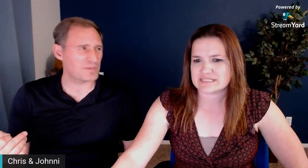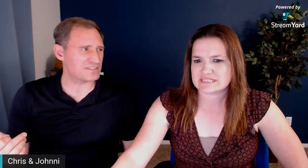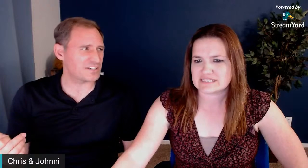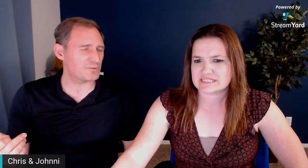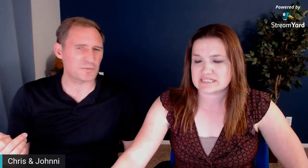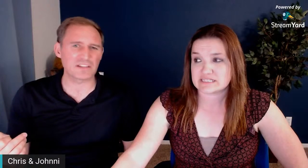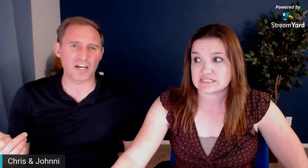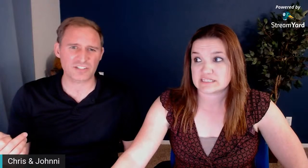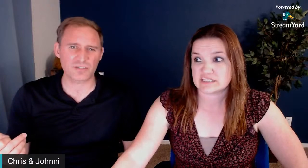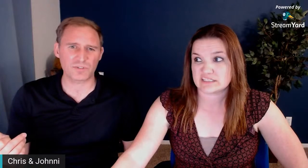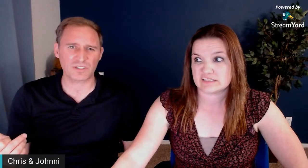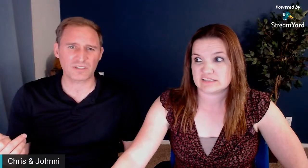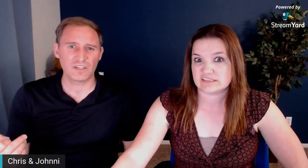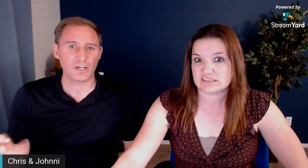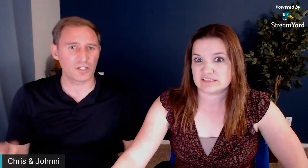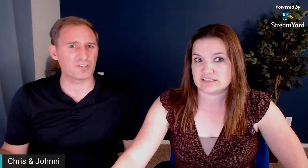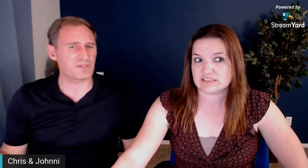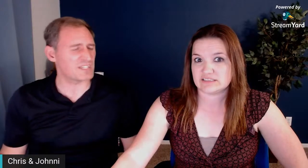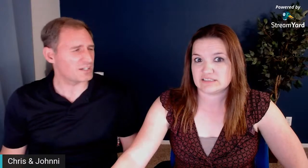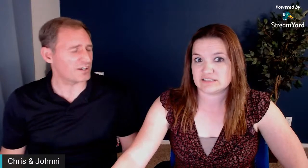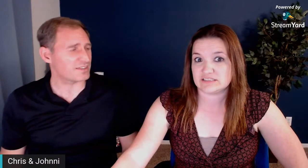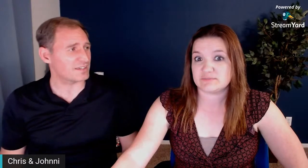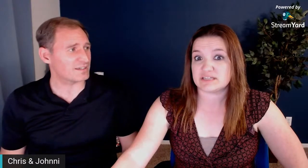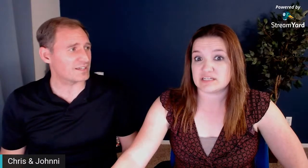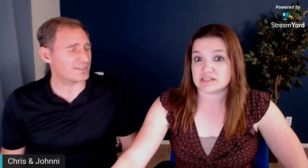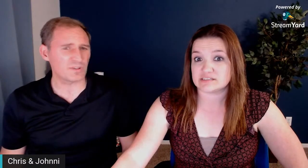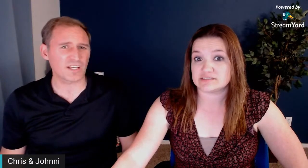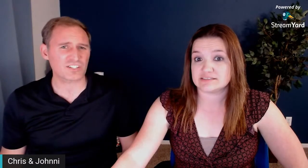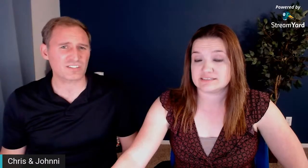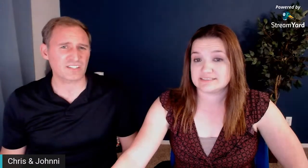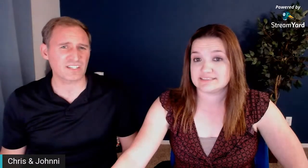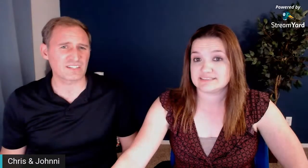months ago when we launched the book i know it's been a year i think i think we launched it in